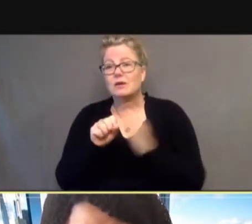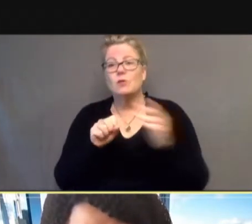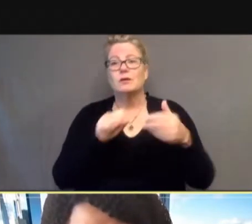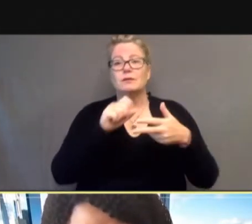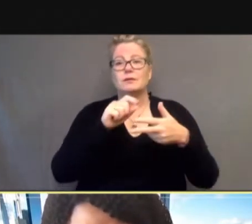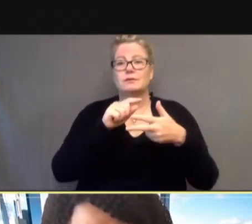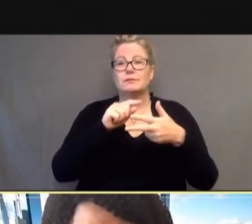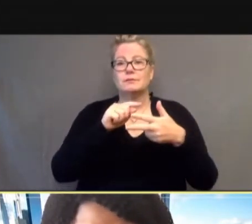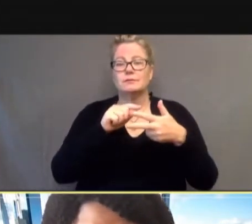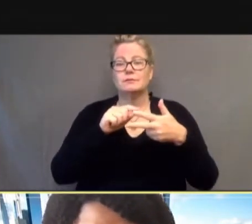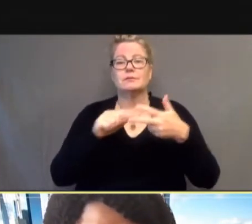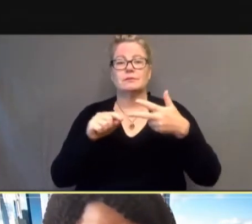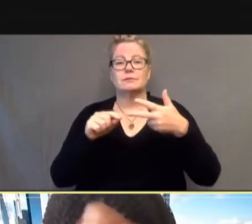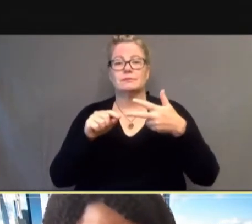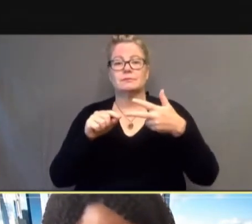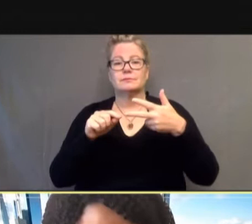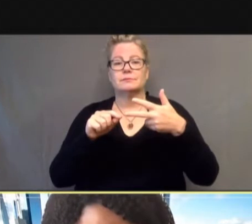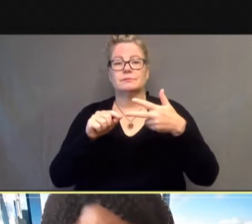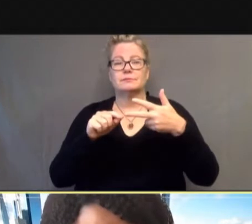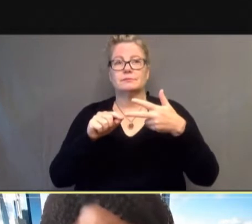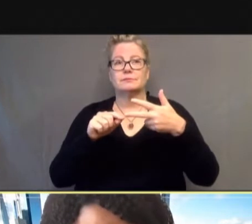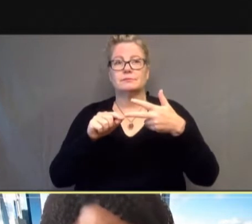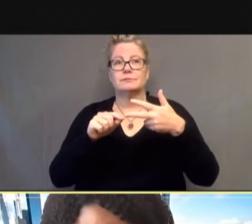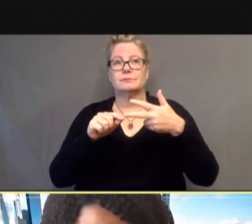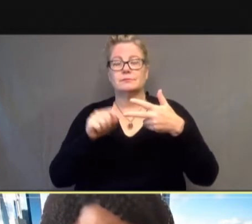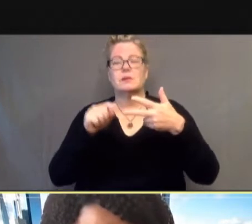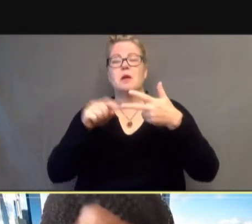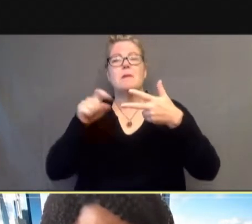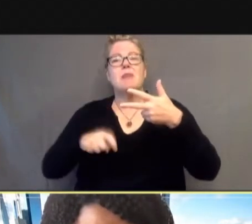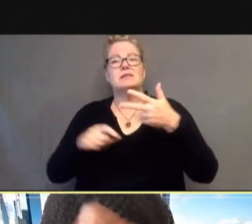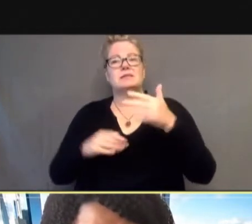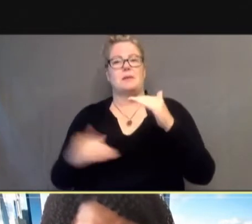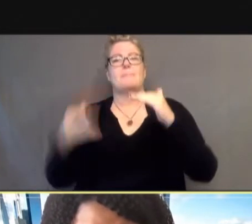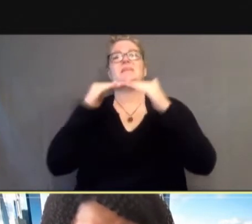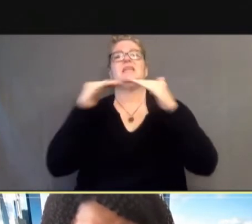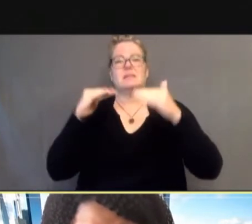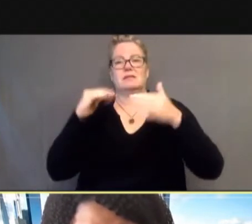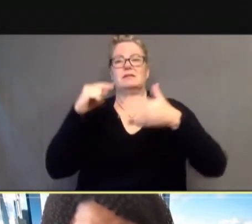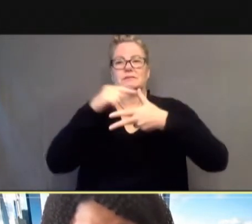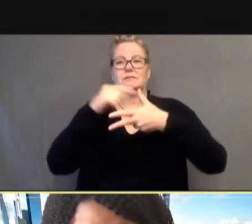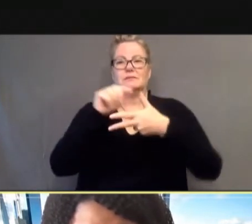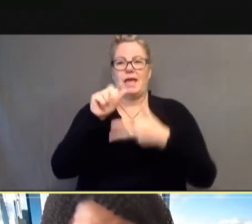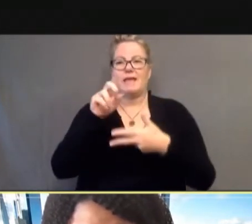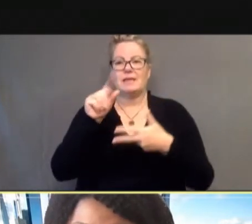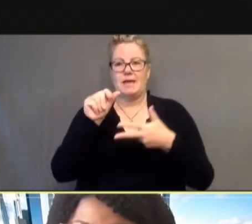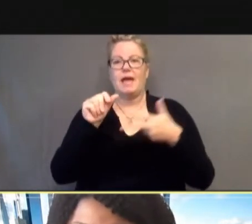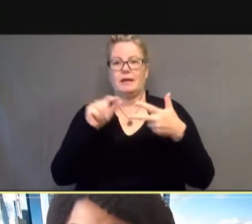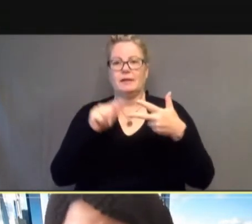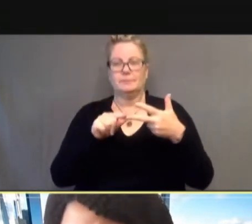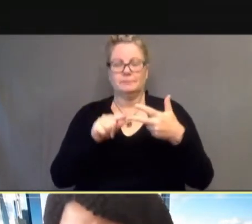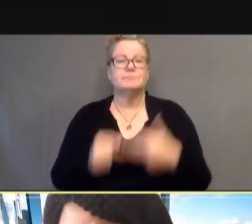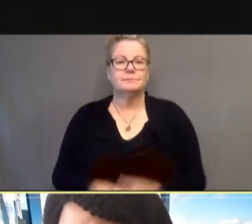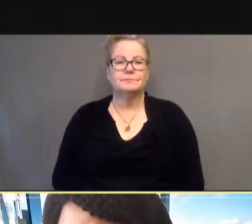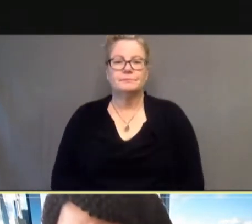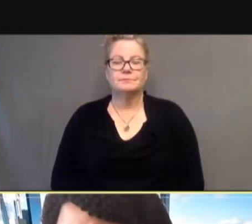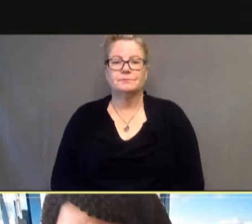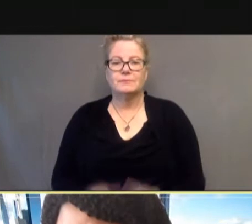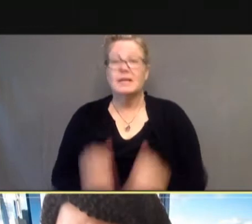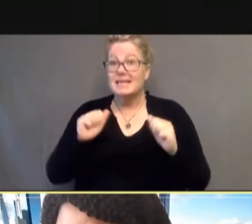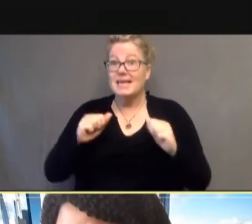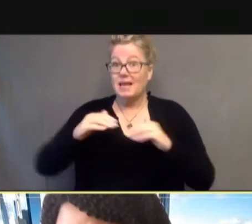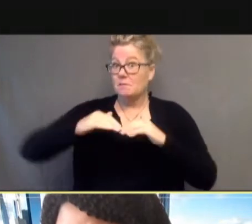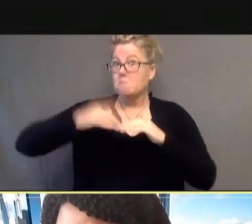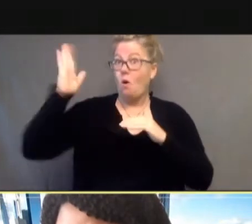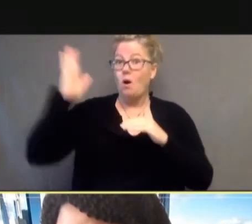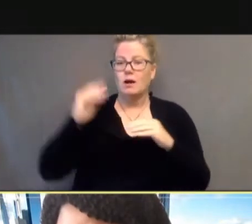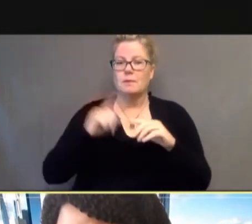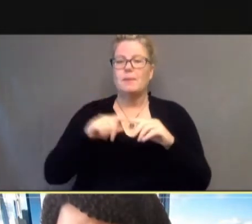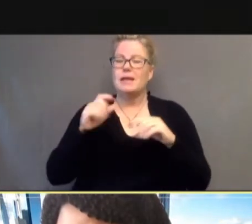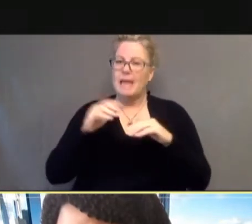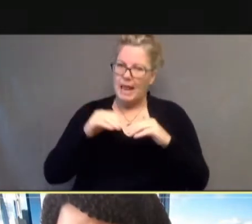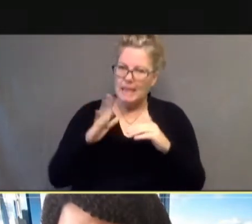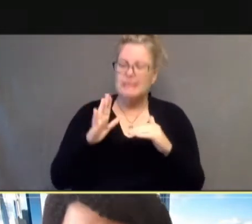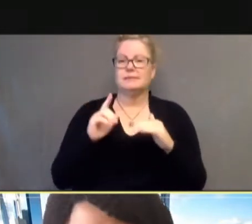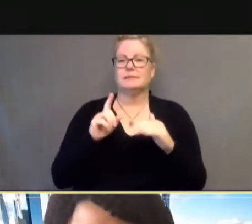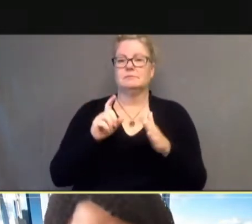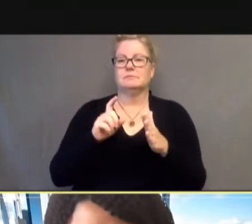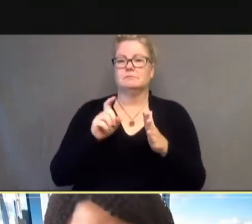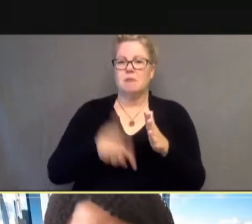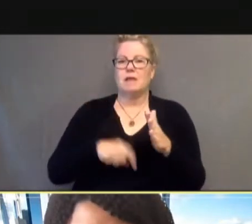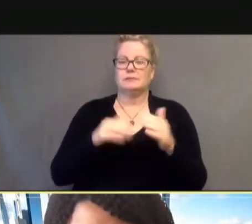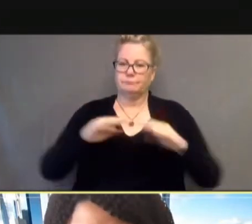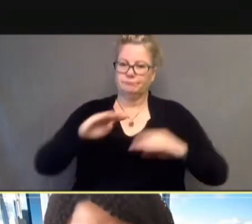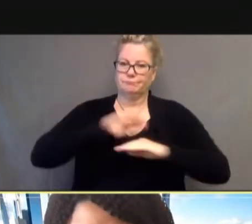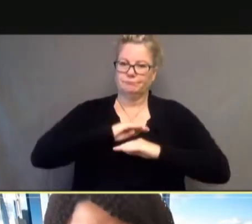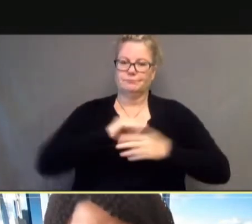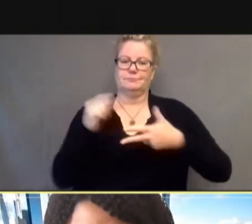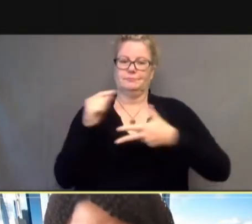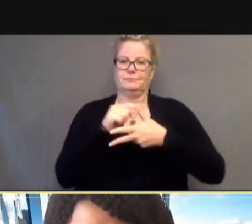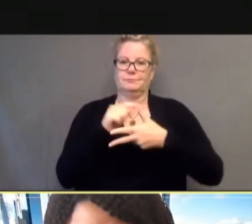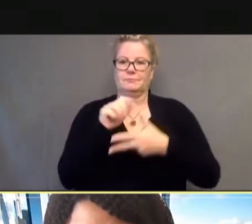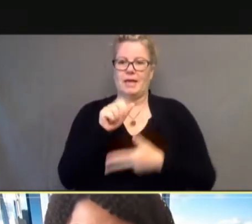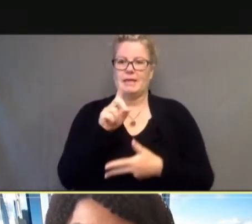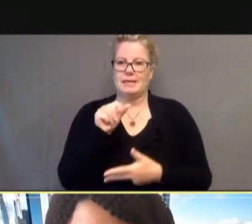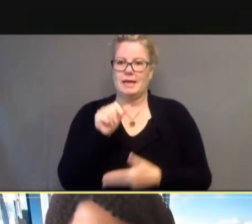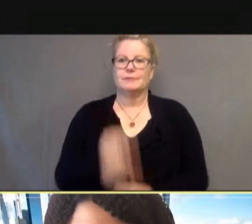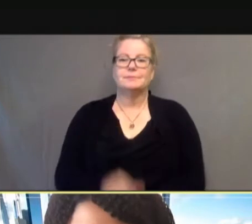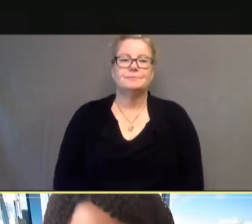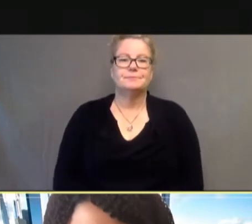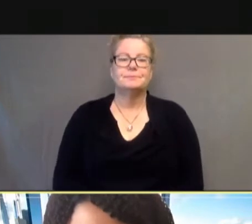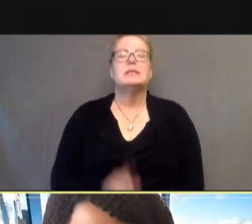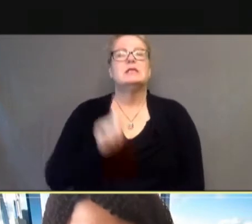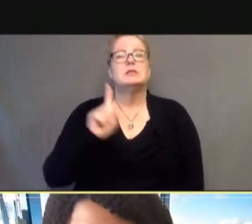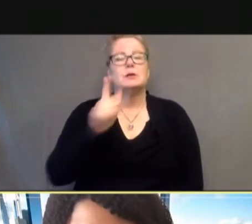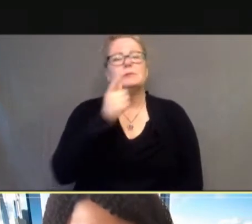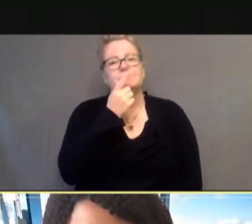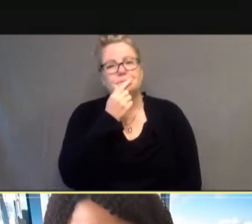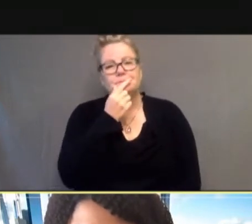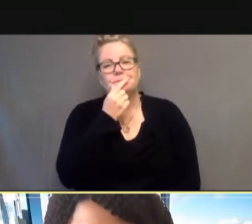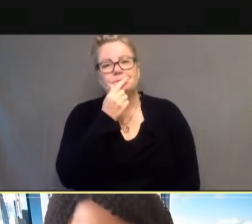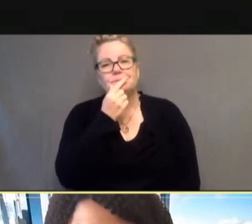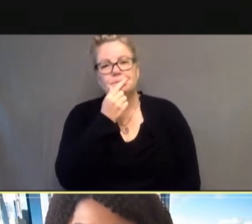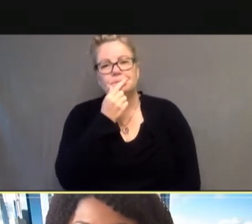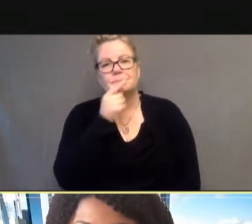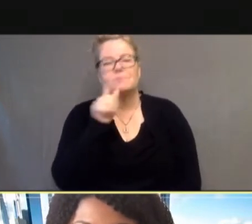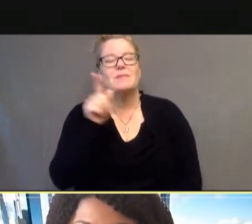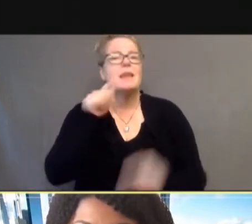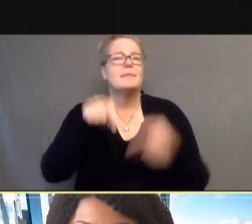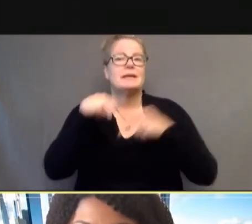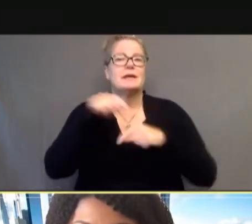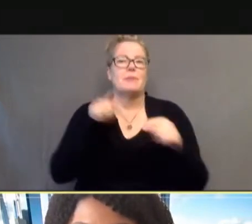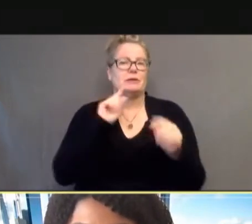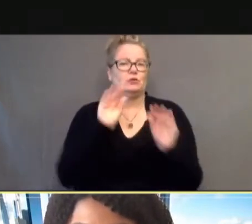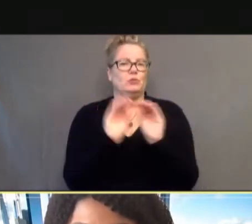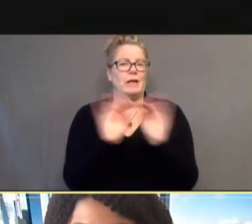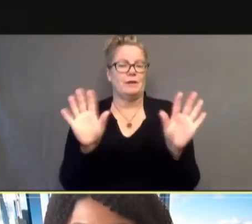than the ADA. So, under the, well, let me backtrack for a second just to clarify. Who